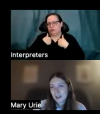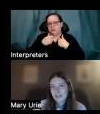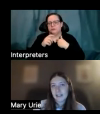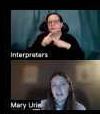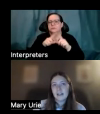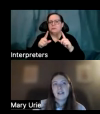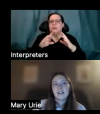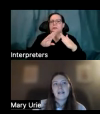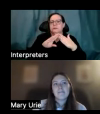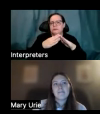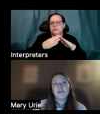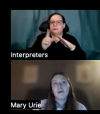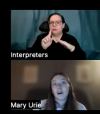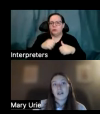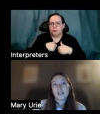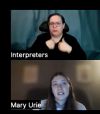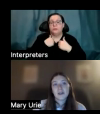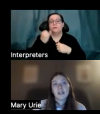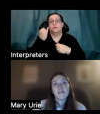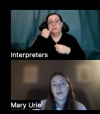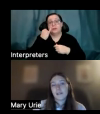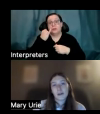you live in. If you are the constituent of whoever you're